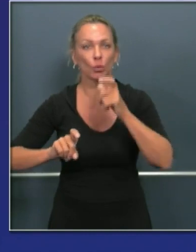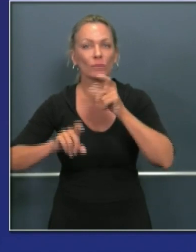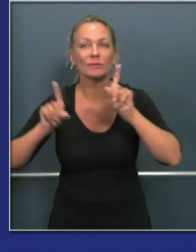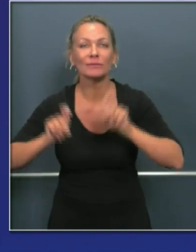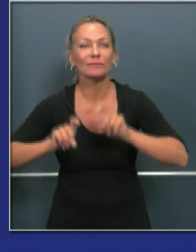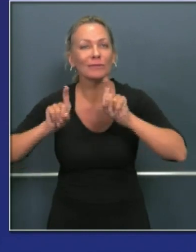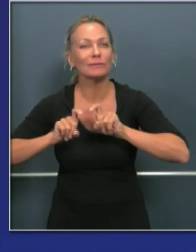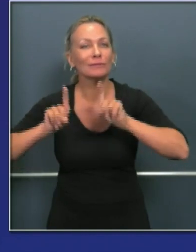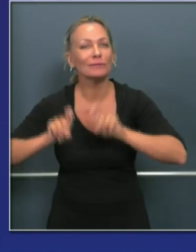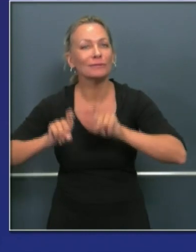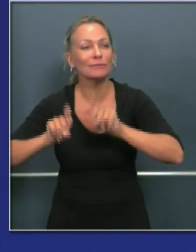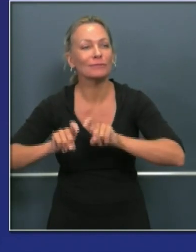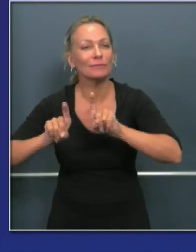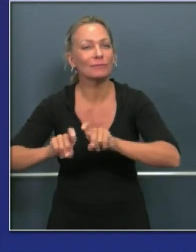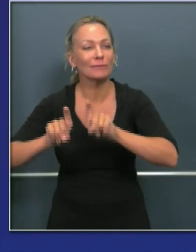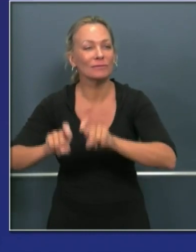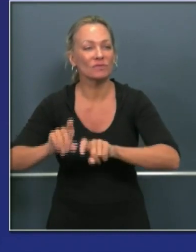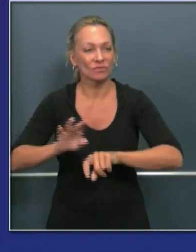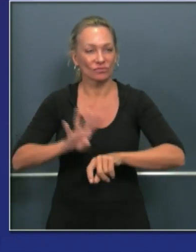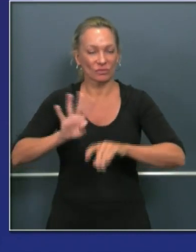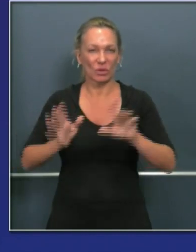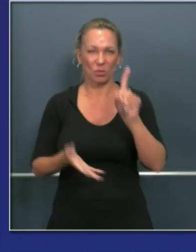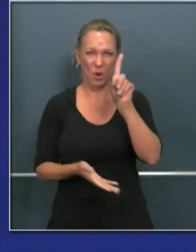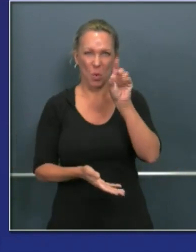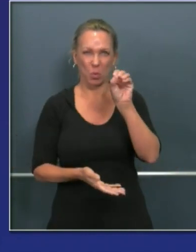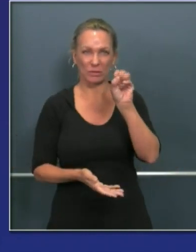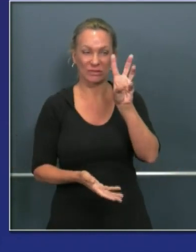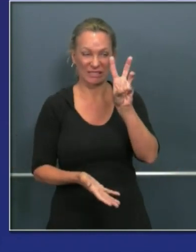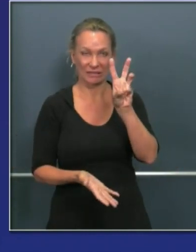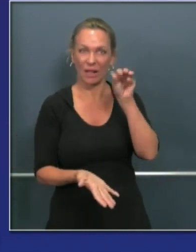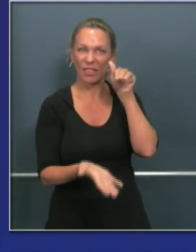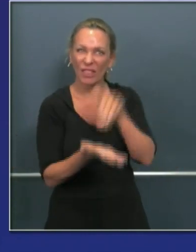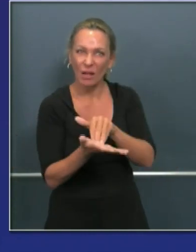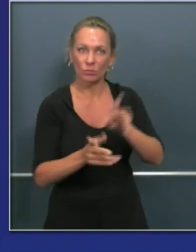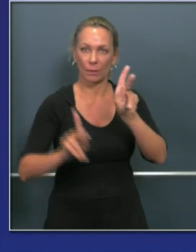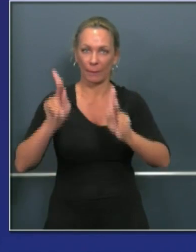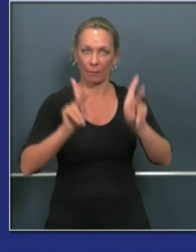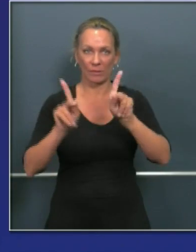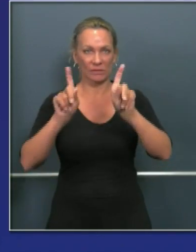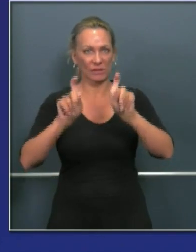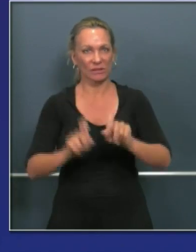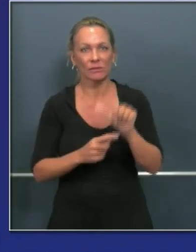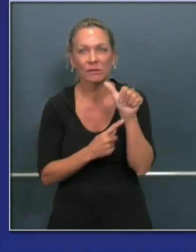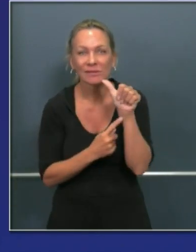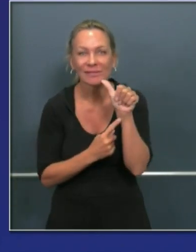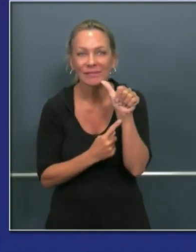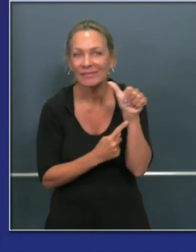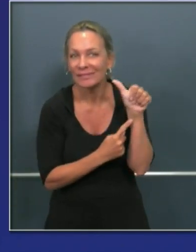JUST A FEW 1000. IN APRIL TO A RECORD NUMBER JUST SHY OF 100